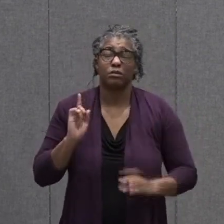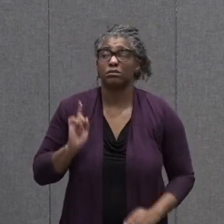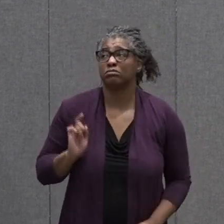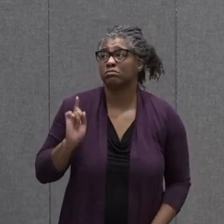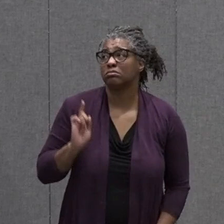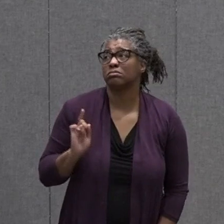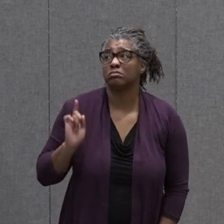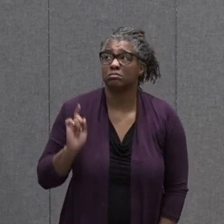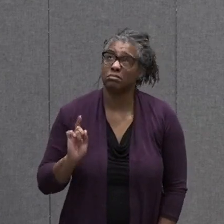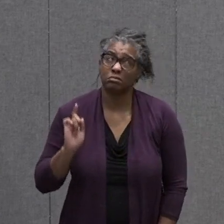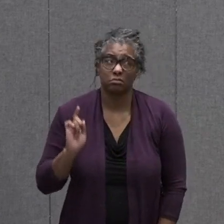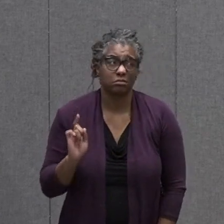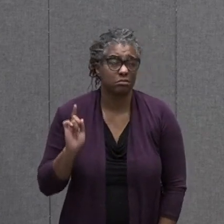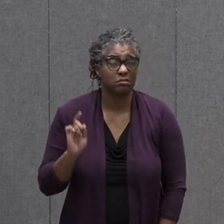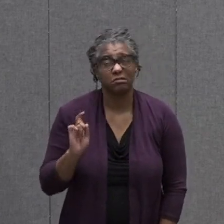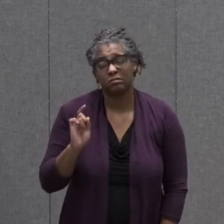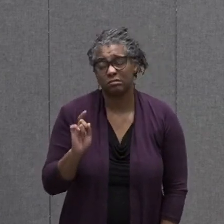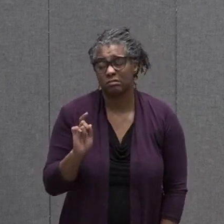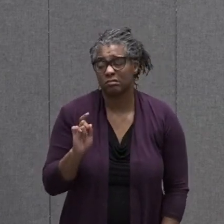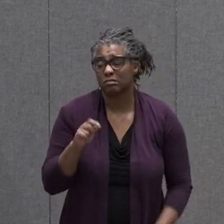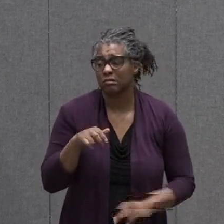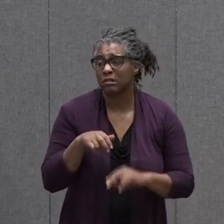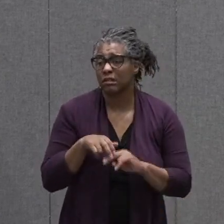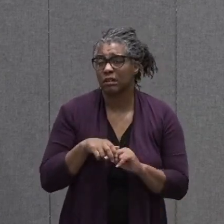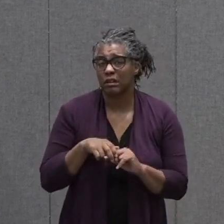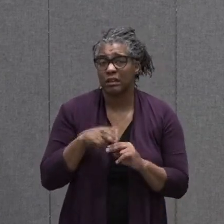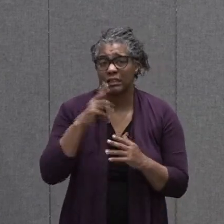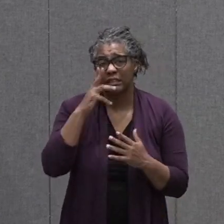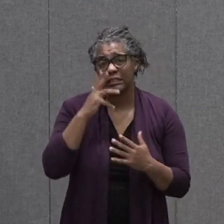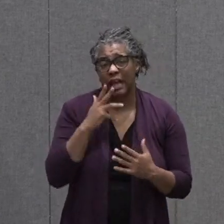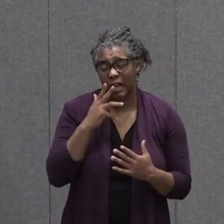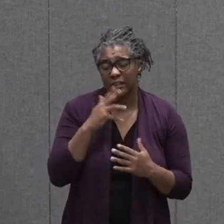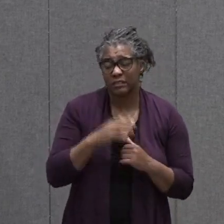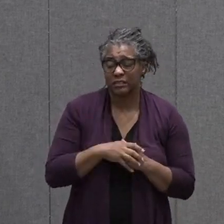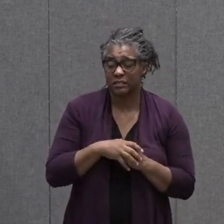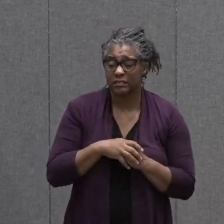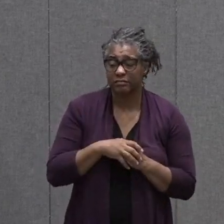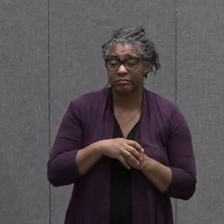so very sad, a new kid walked up.